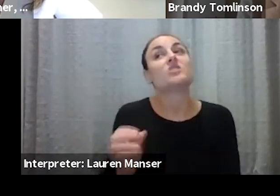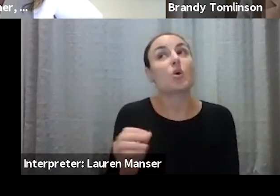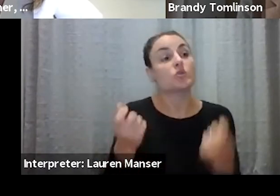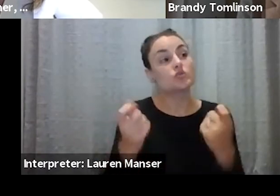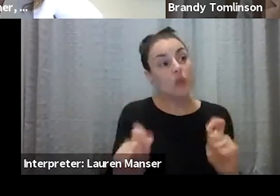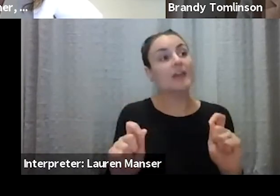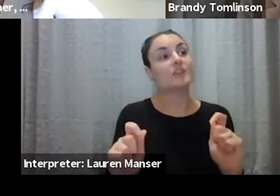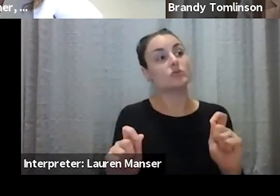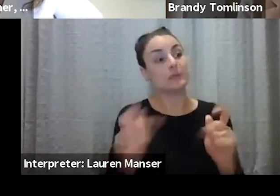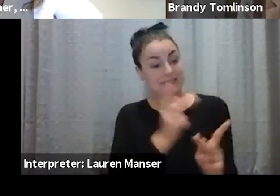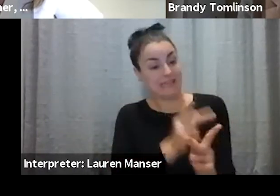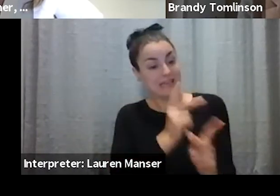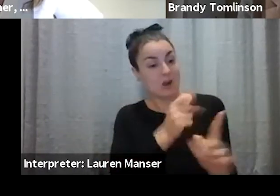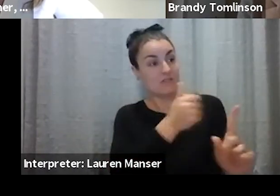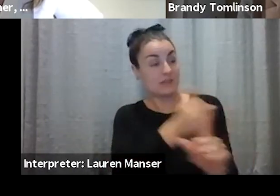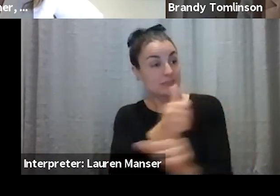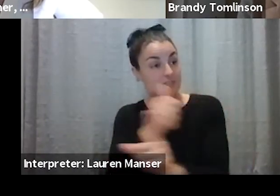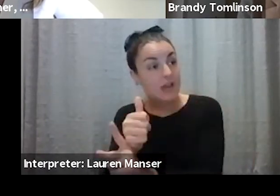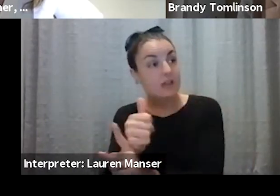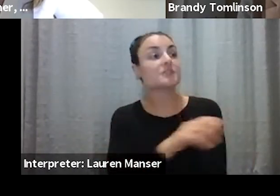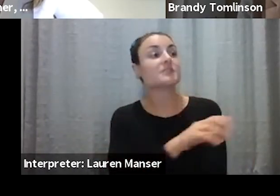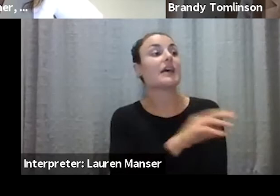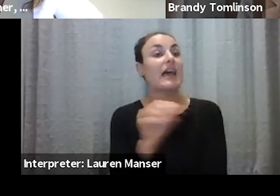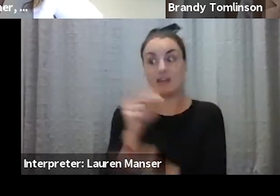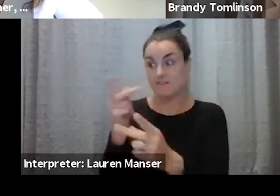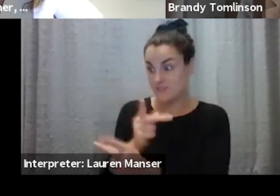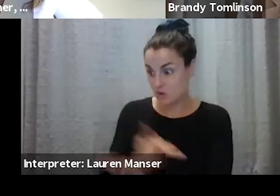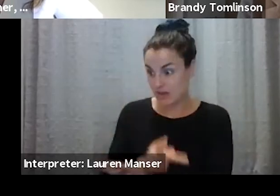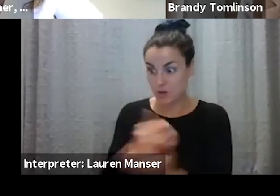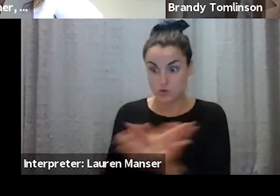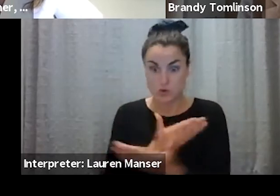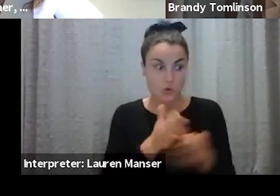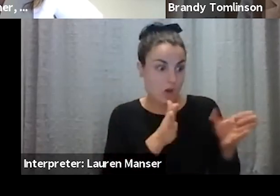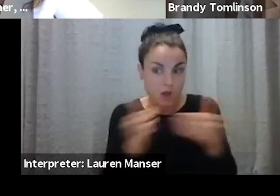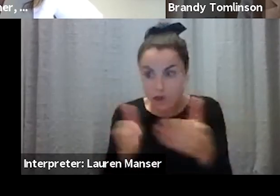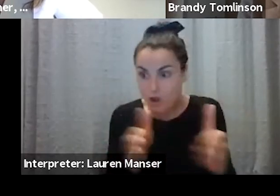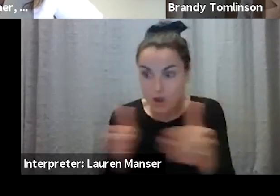So a lot of what we've learned has been how to adequately address